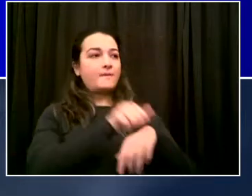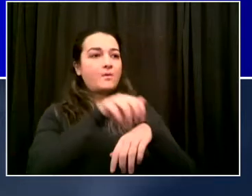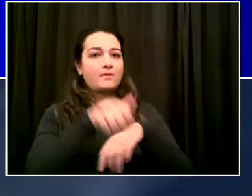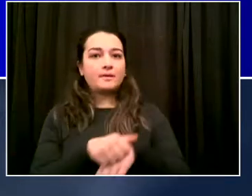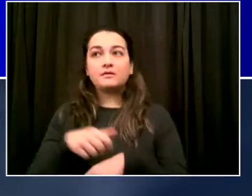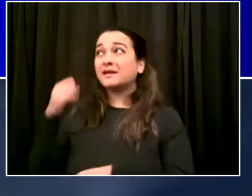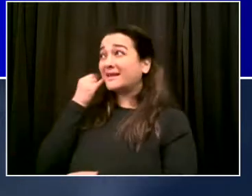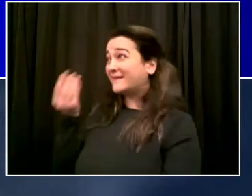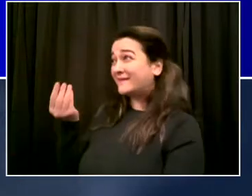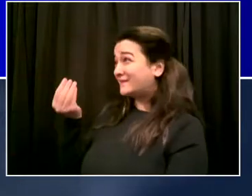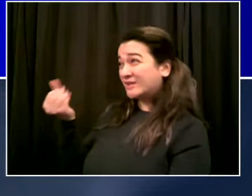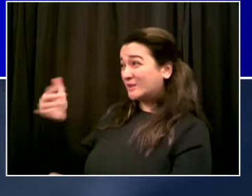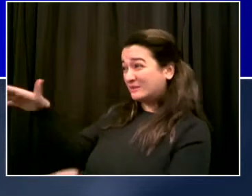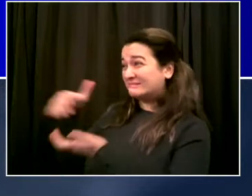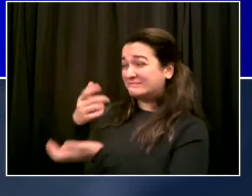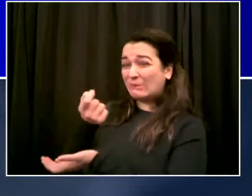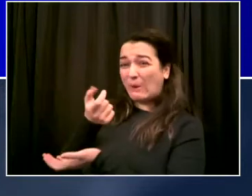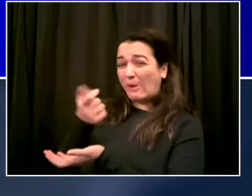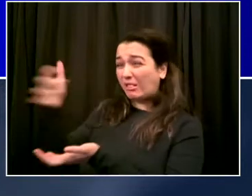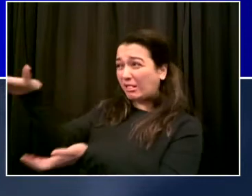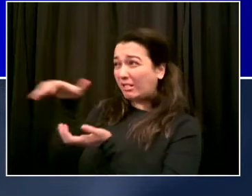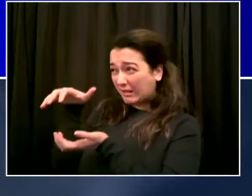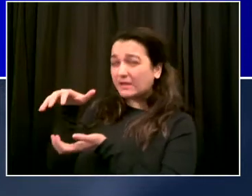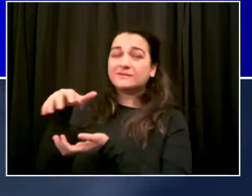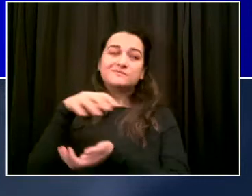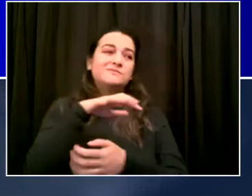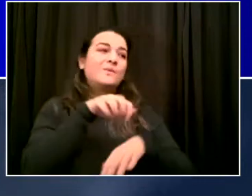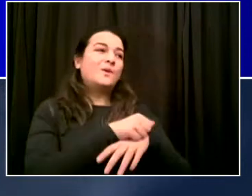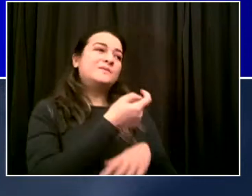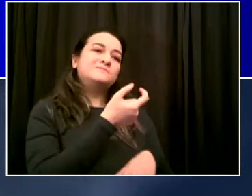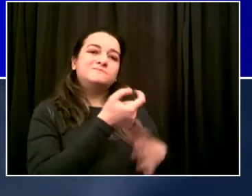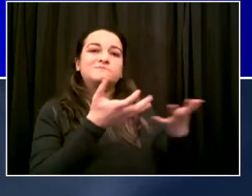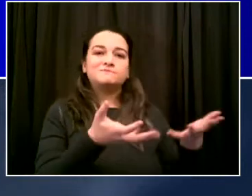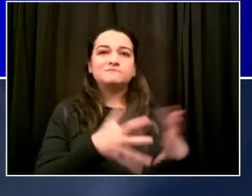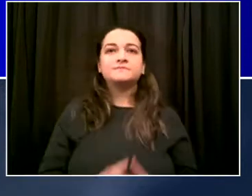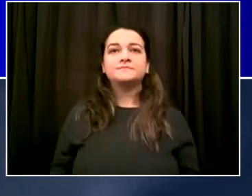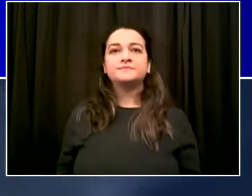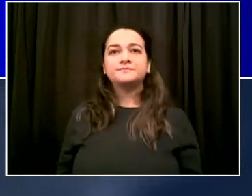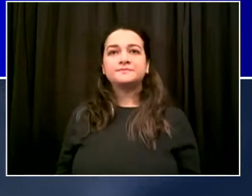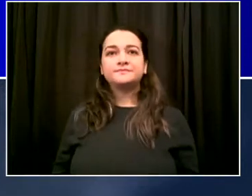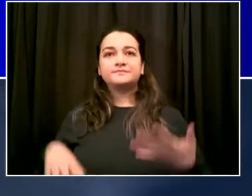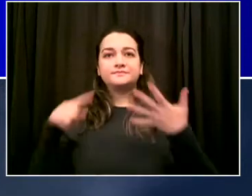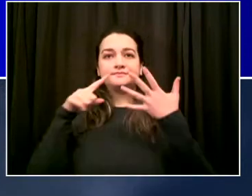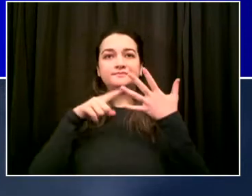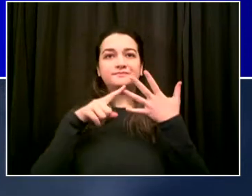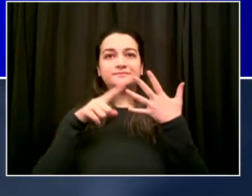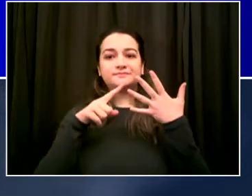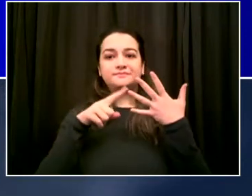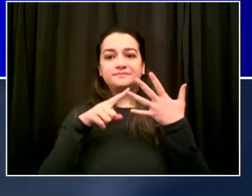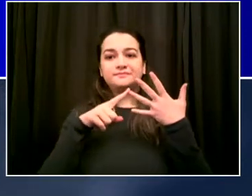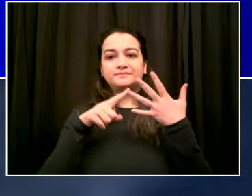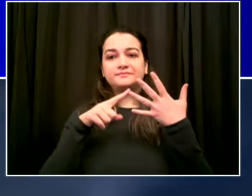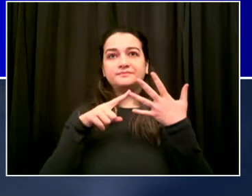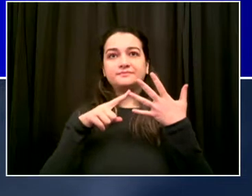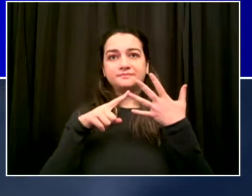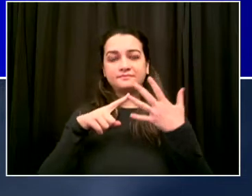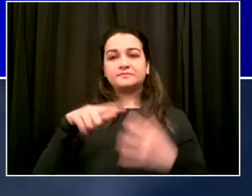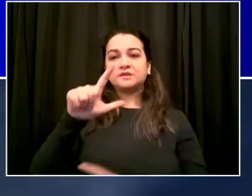IMPORTANCE OF LOCAL WE WANT PEOPLE TO TRUST